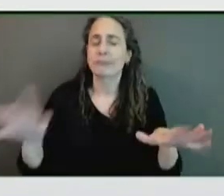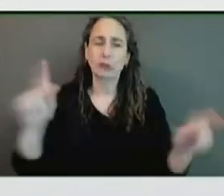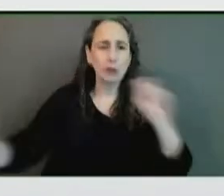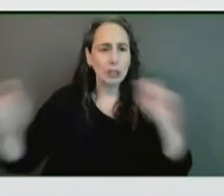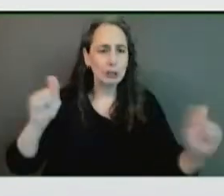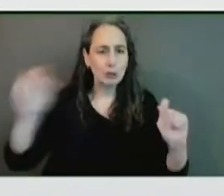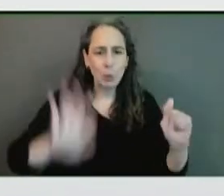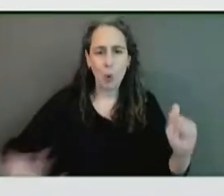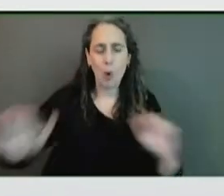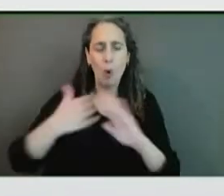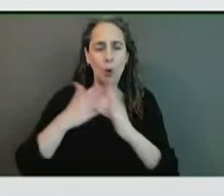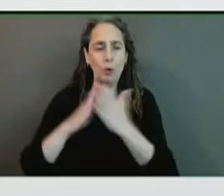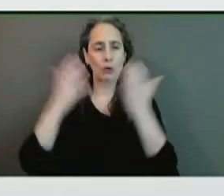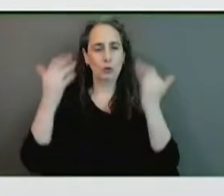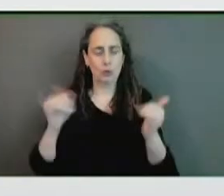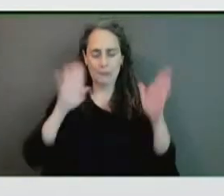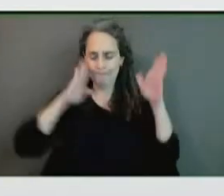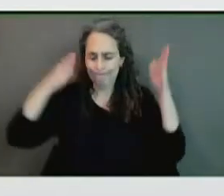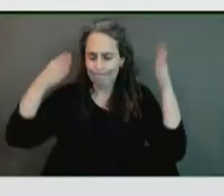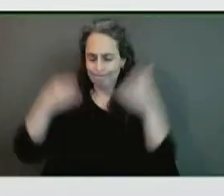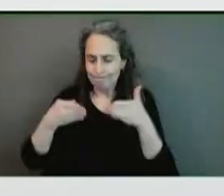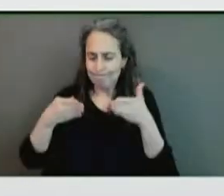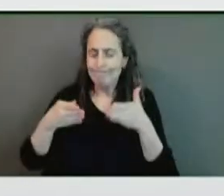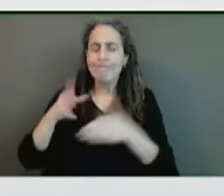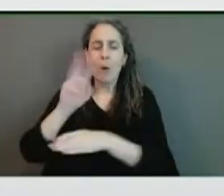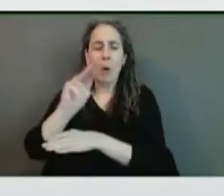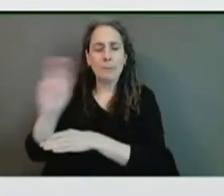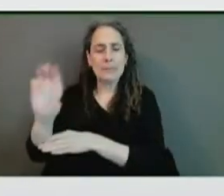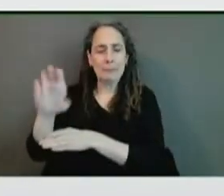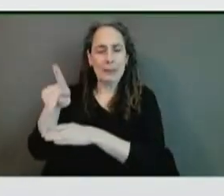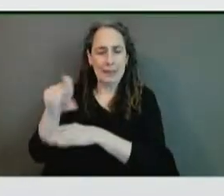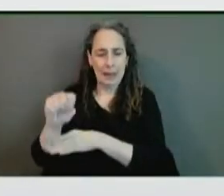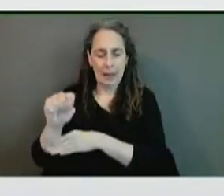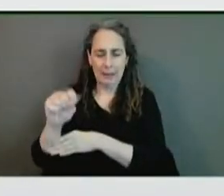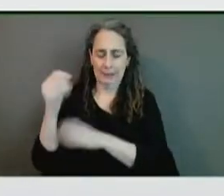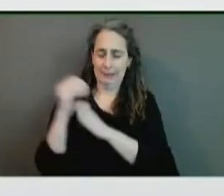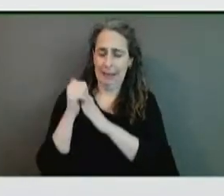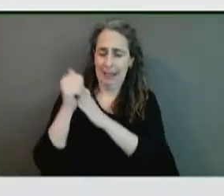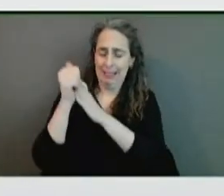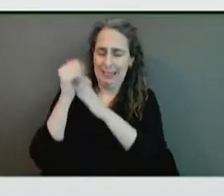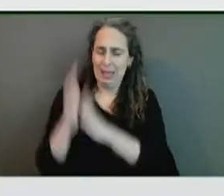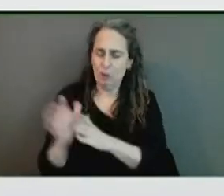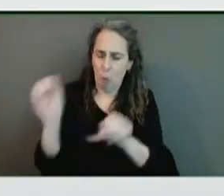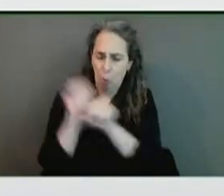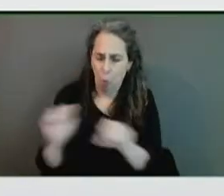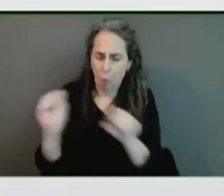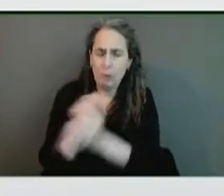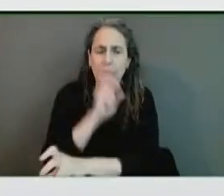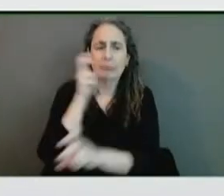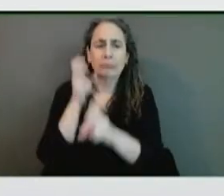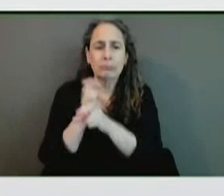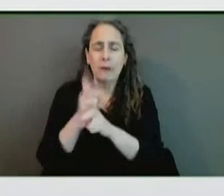this virus has brought change to everyone in our community. Today we focus on the county hool